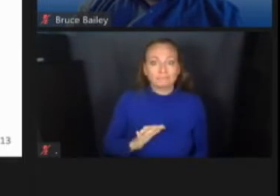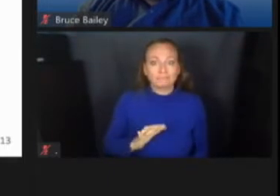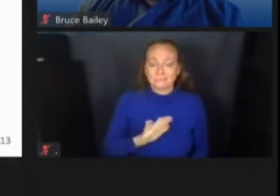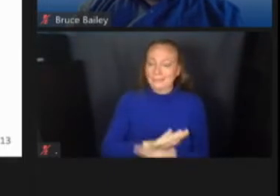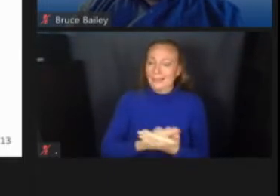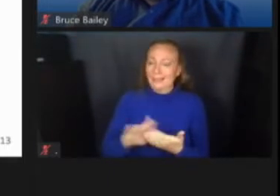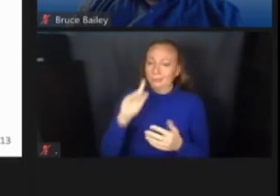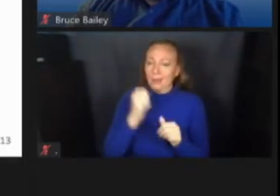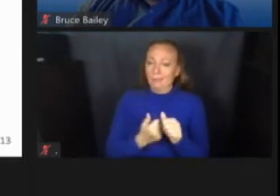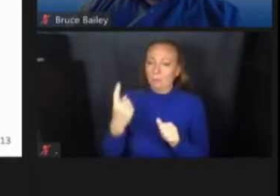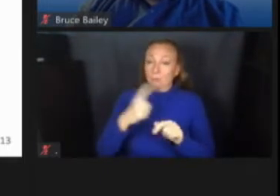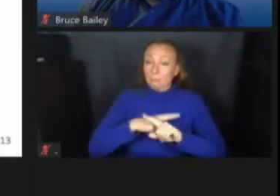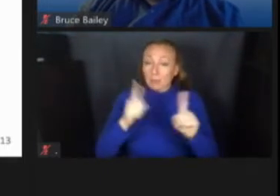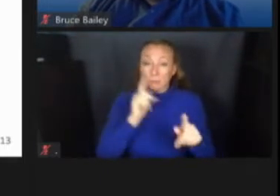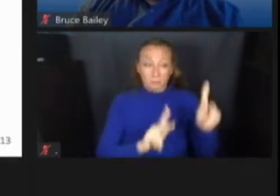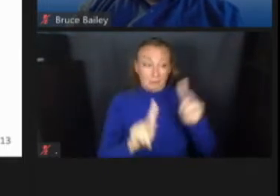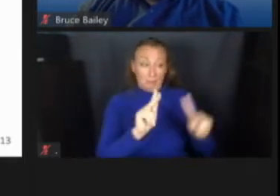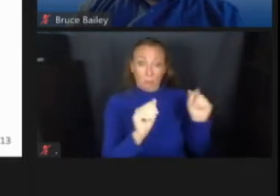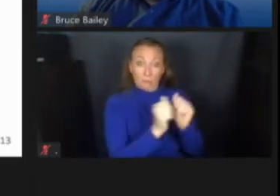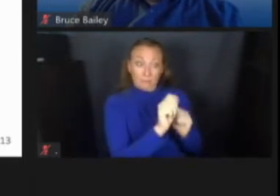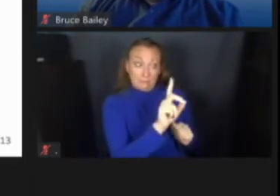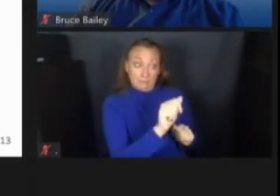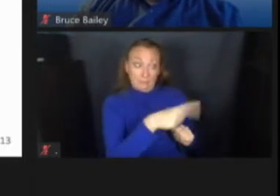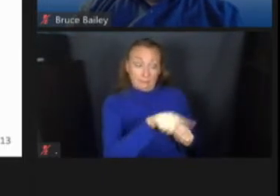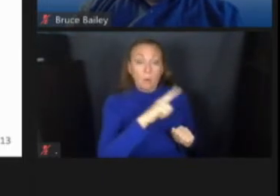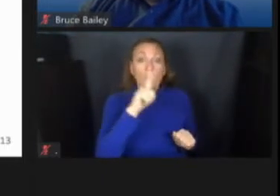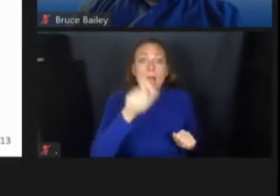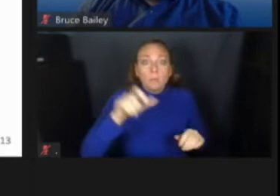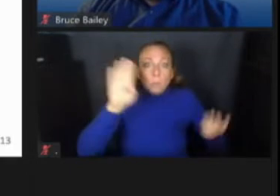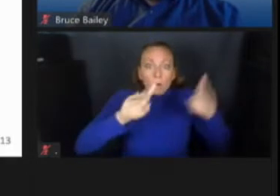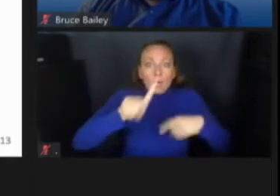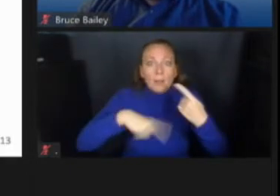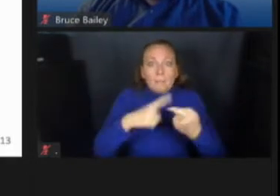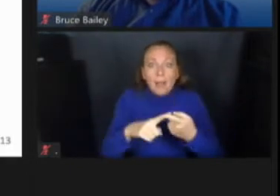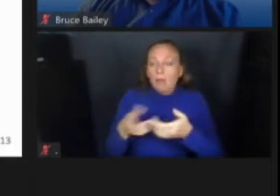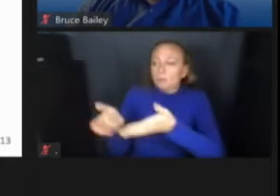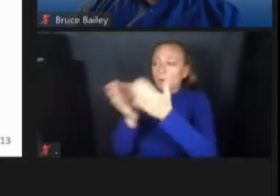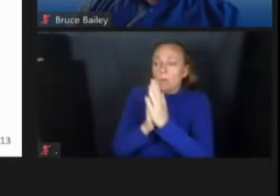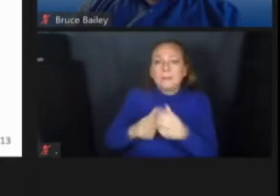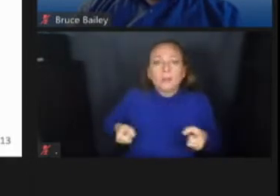not having to worry about accessible travel, like requesting a wheelchair accessible car